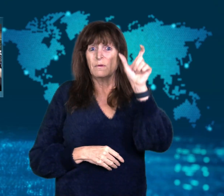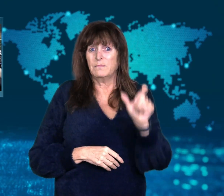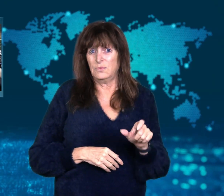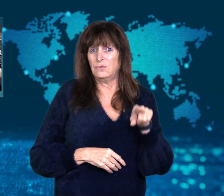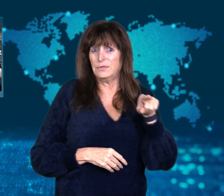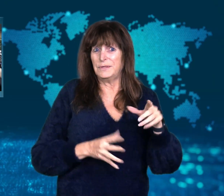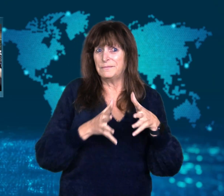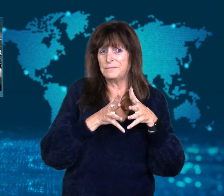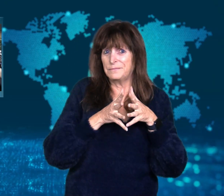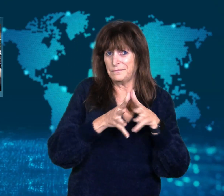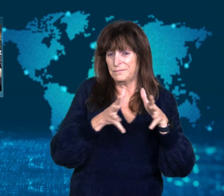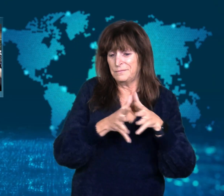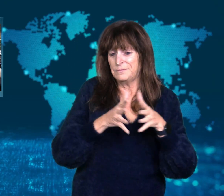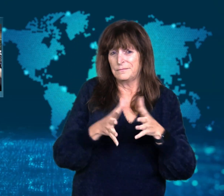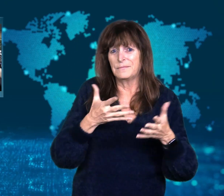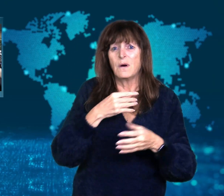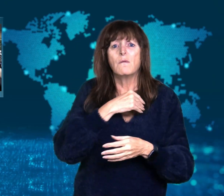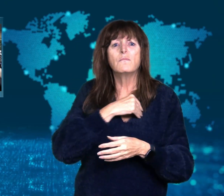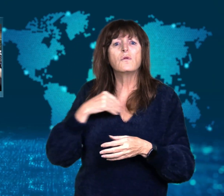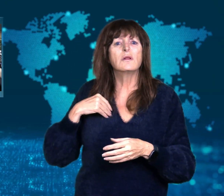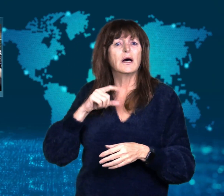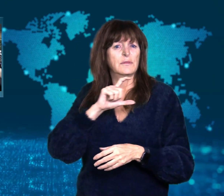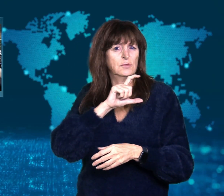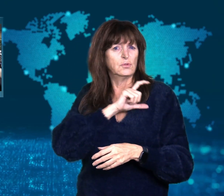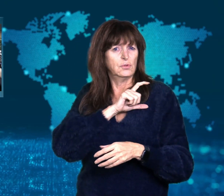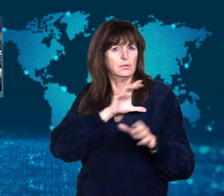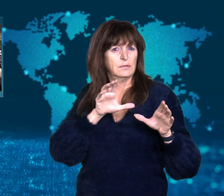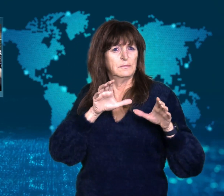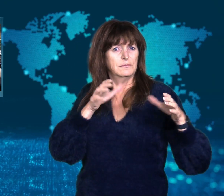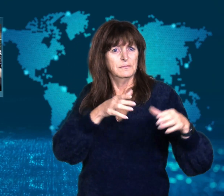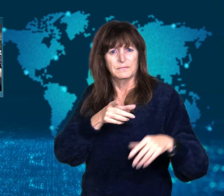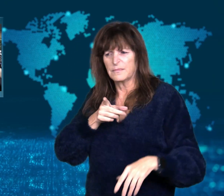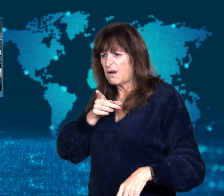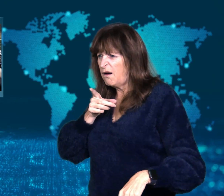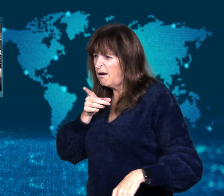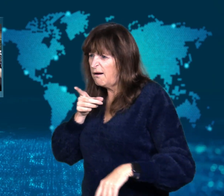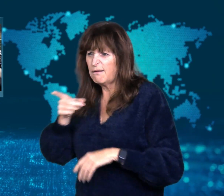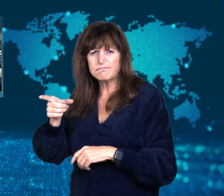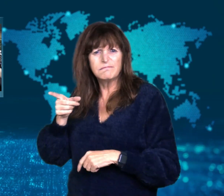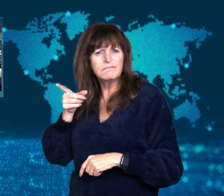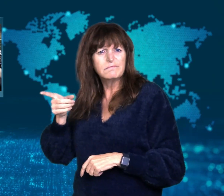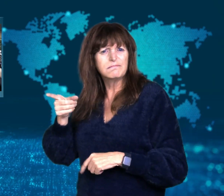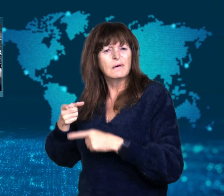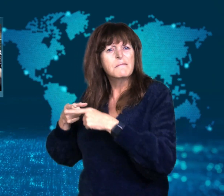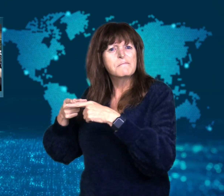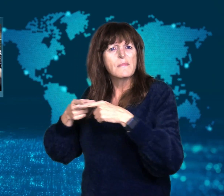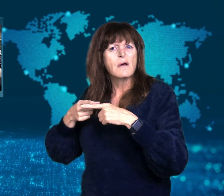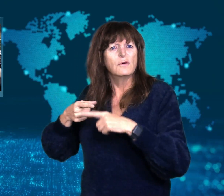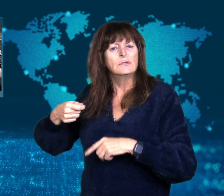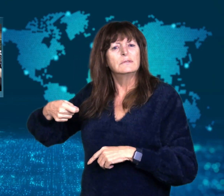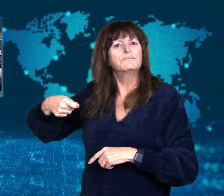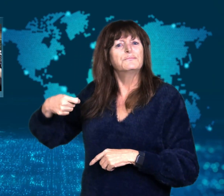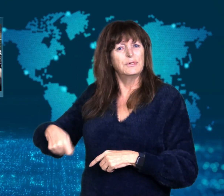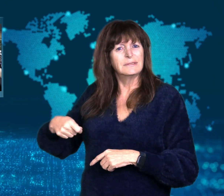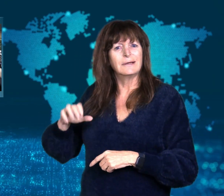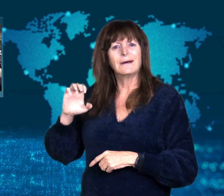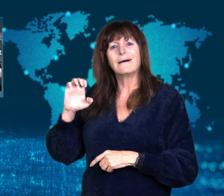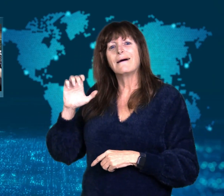A spokesman for Poland’s security forces accused Belarus’ President,